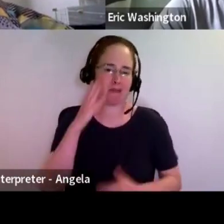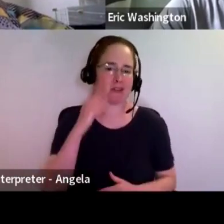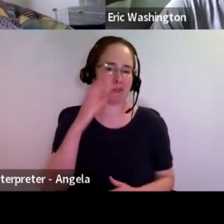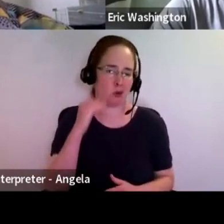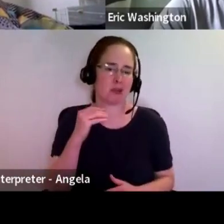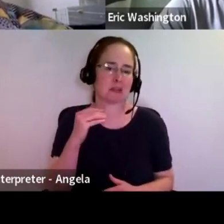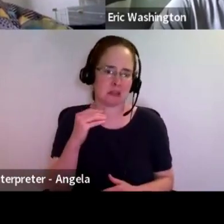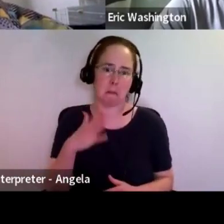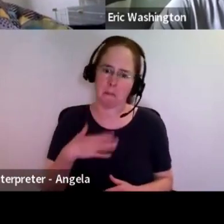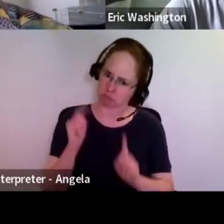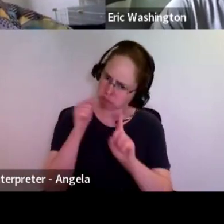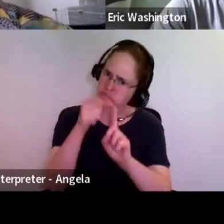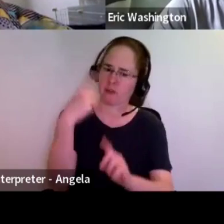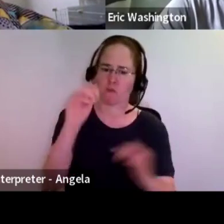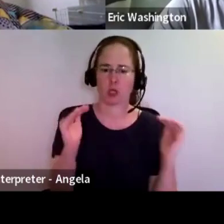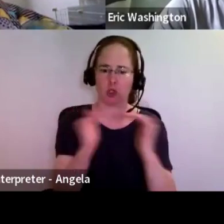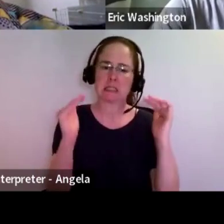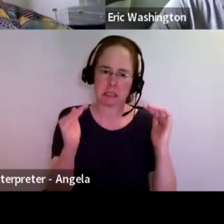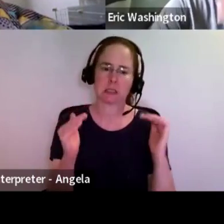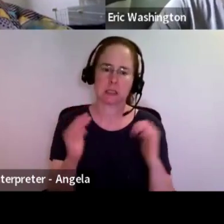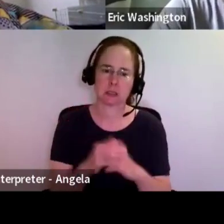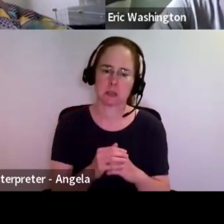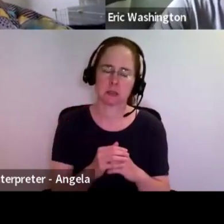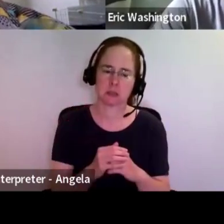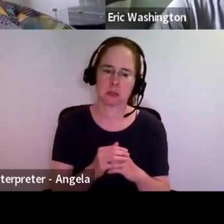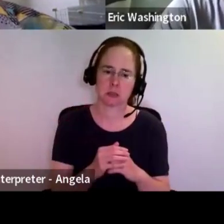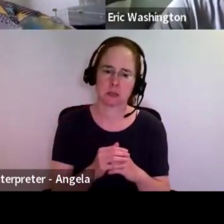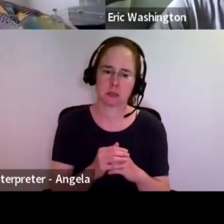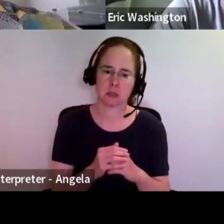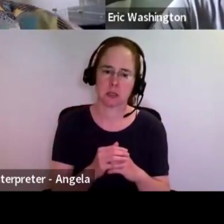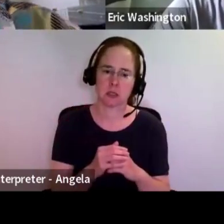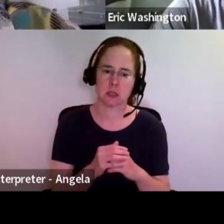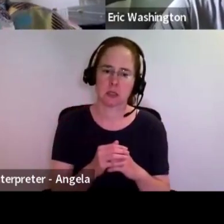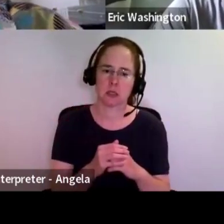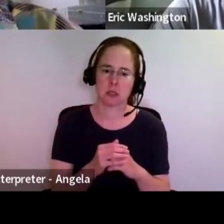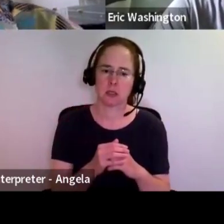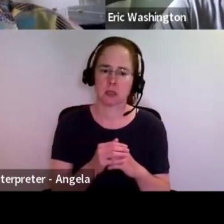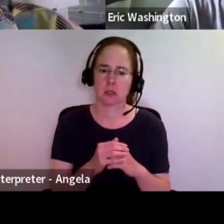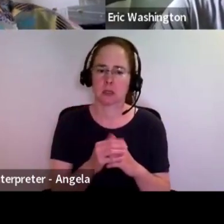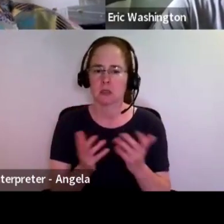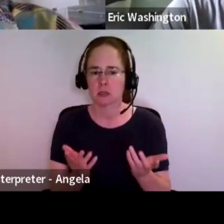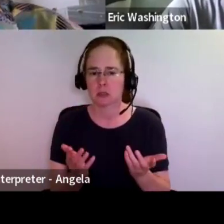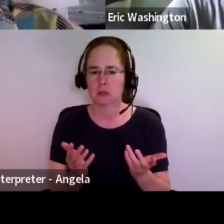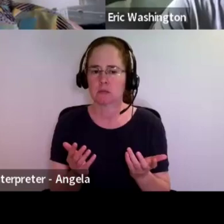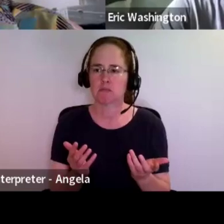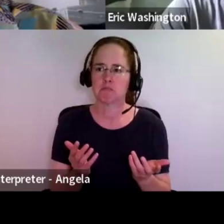justice. I feel like that, just generally speaking, maybe it's